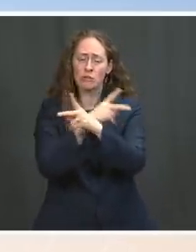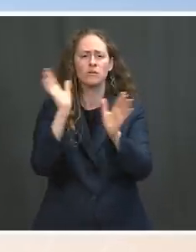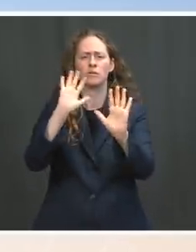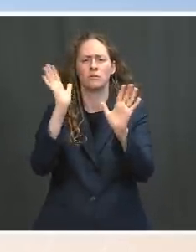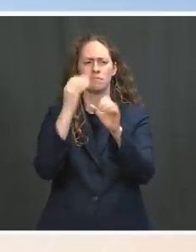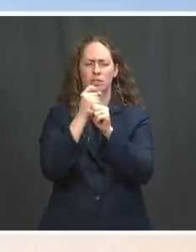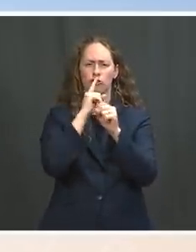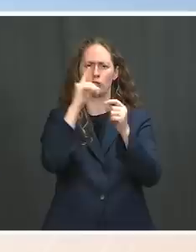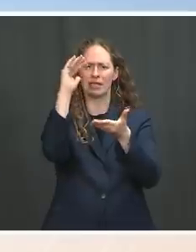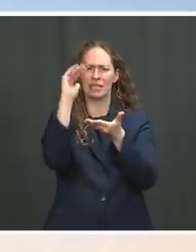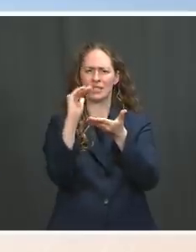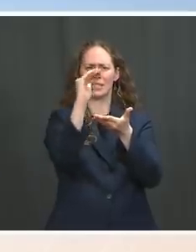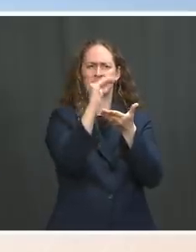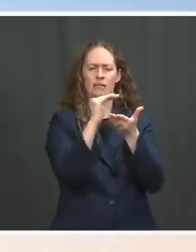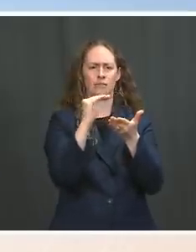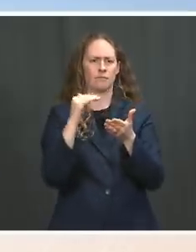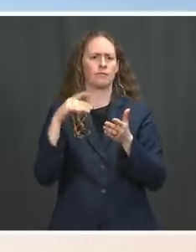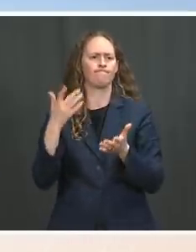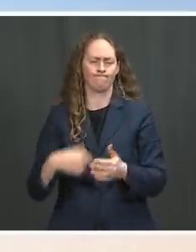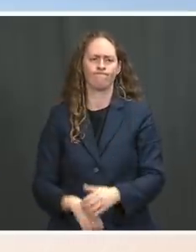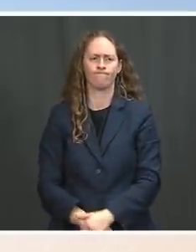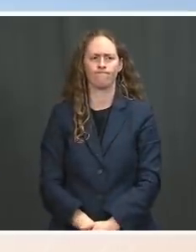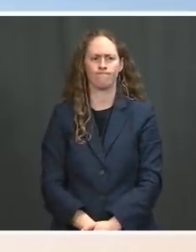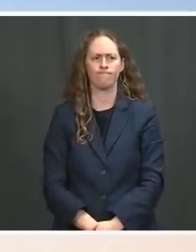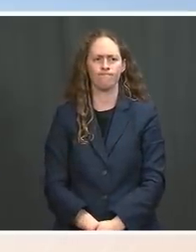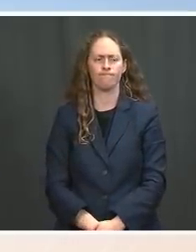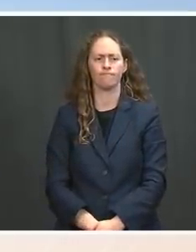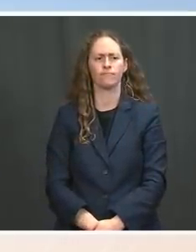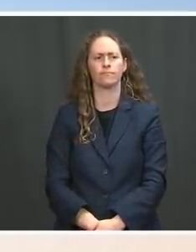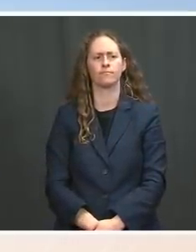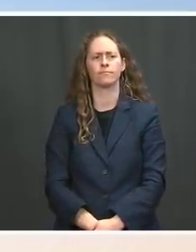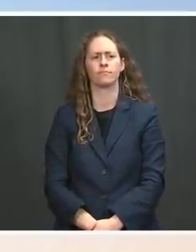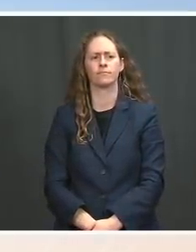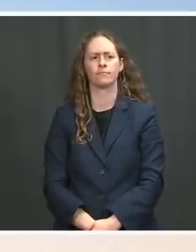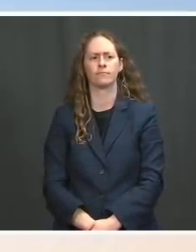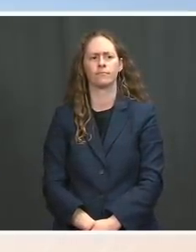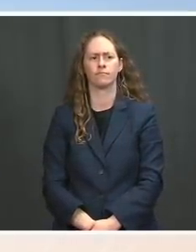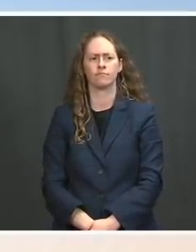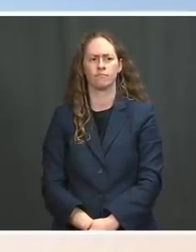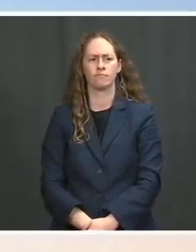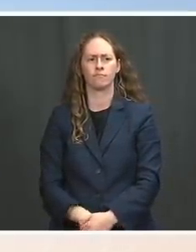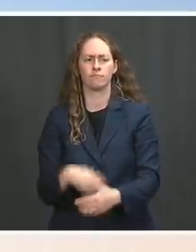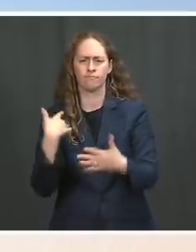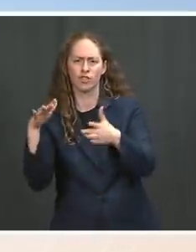In assessing the situation and issuing the waivers, EPA has been in close coordination and communication